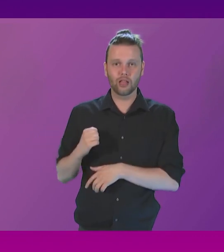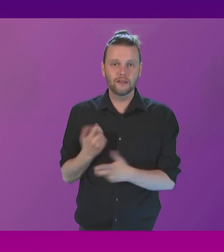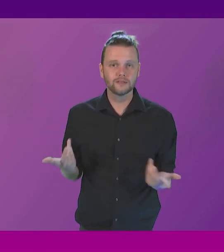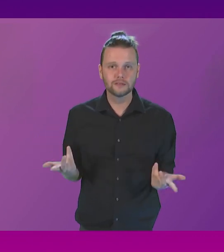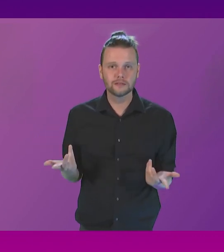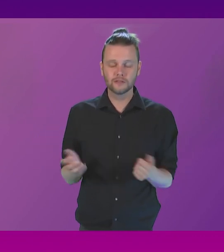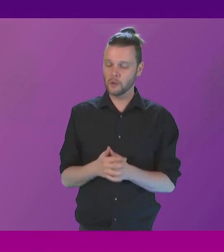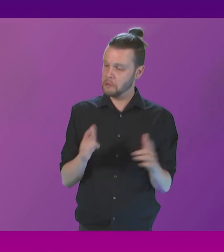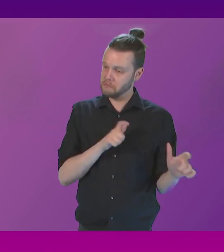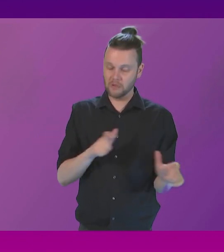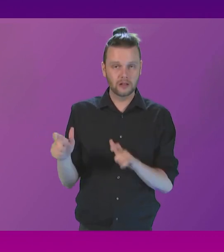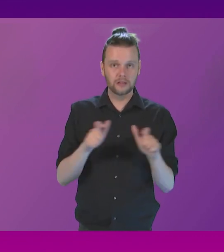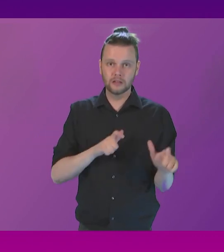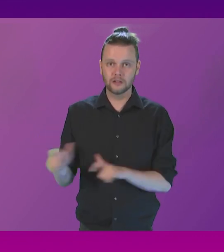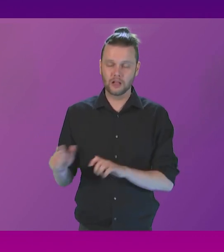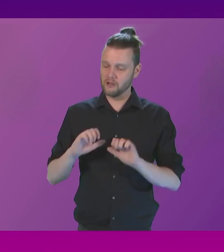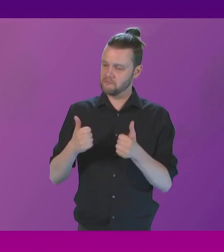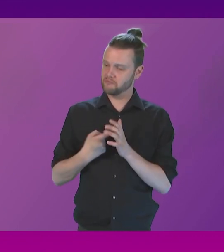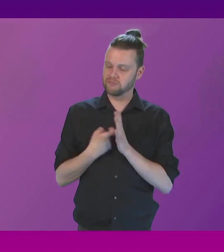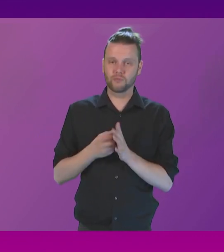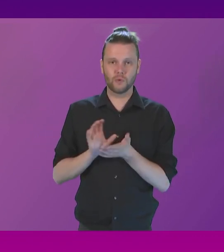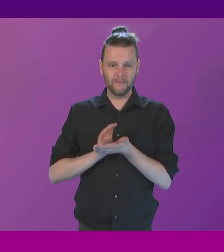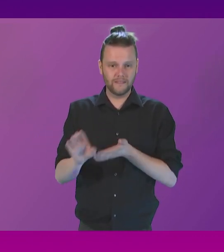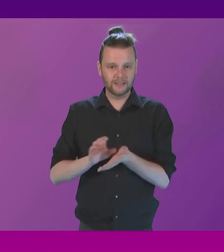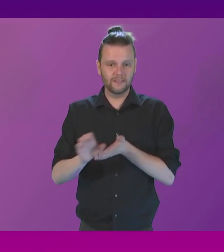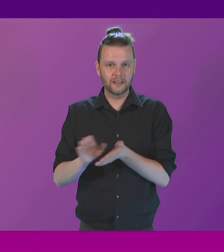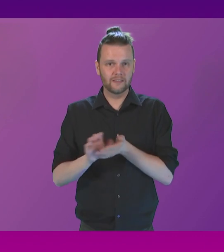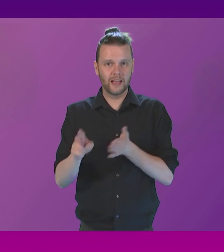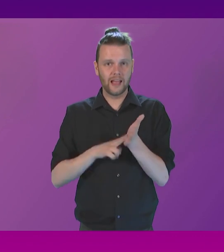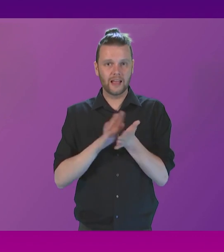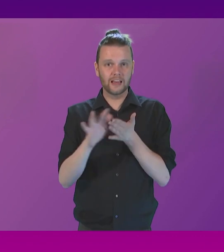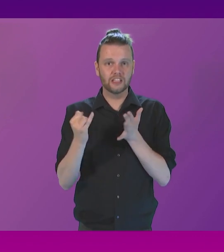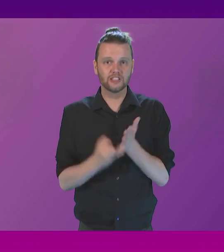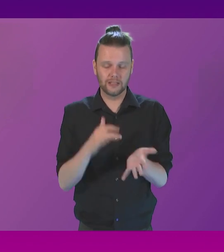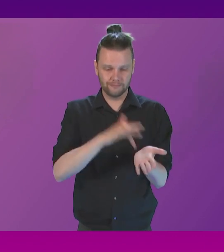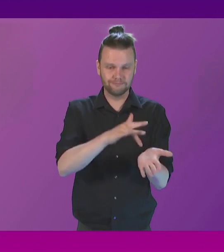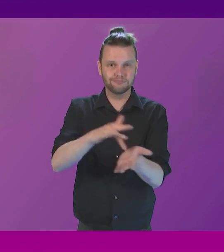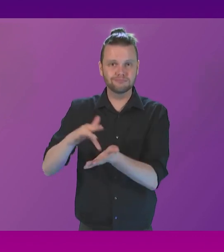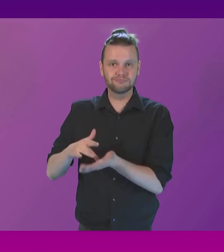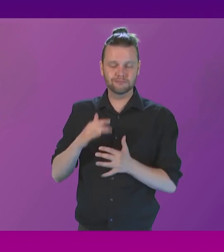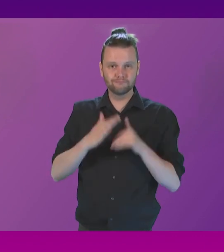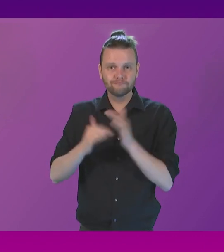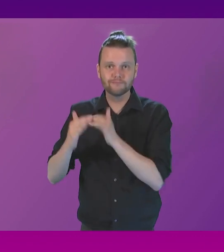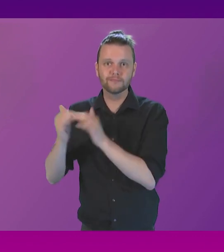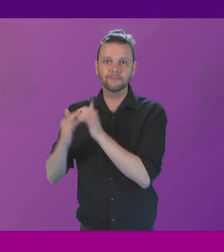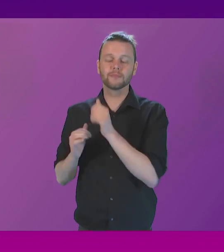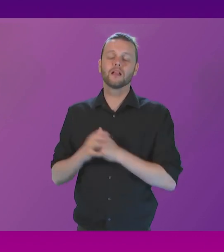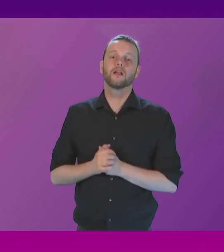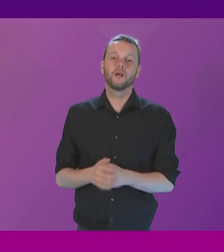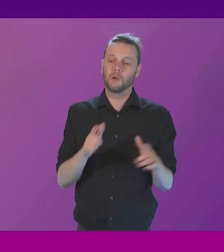We will maintain our excellent record on investing in the NHS estate in communities up and down the country—